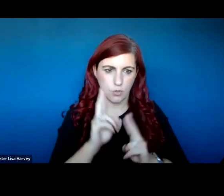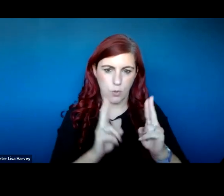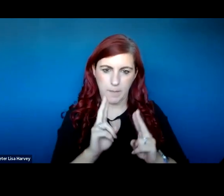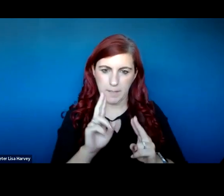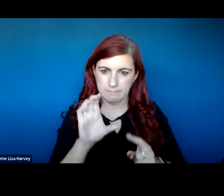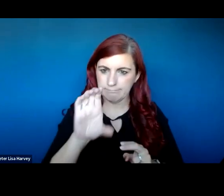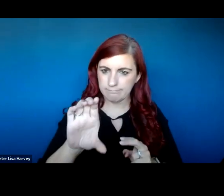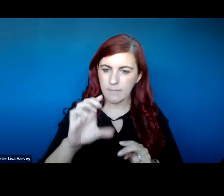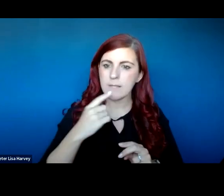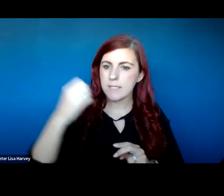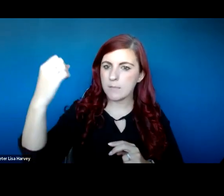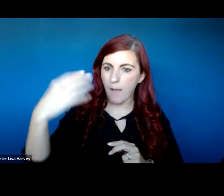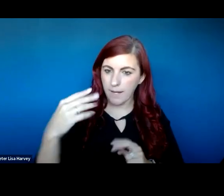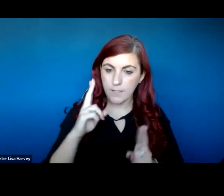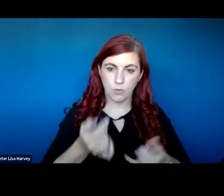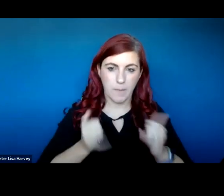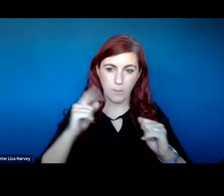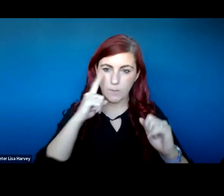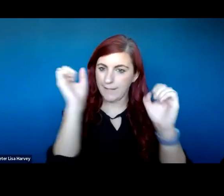the screen, so you should be able to view them.